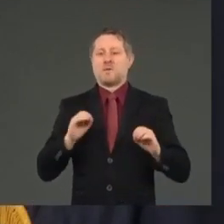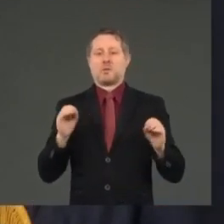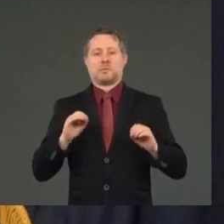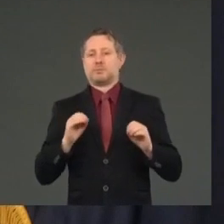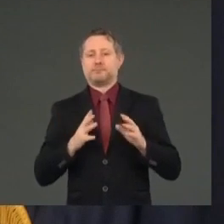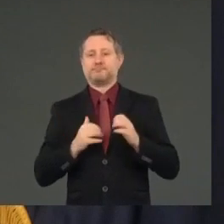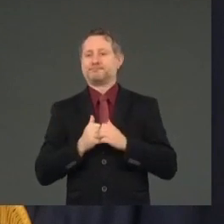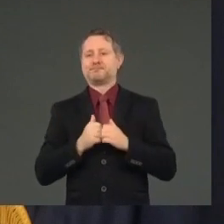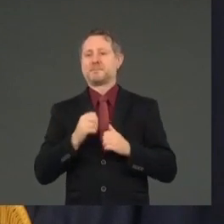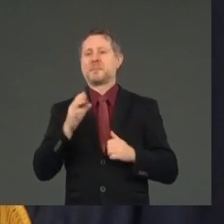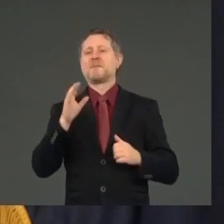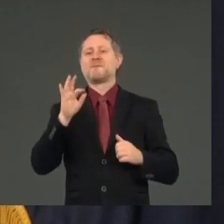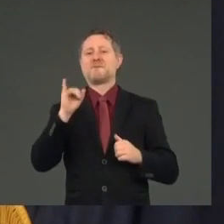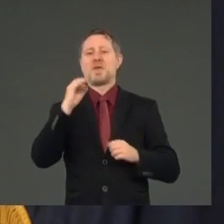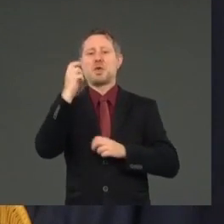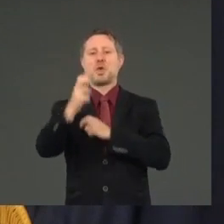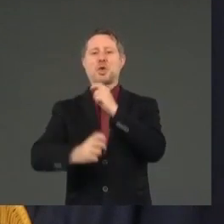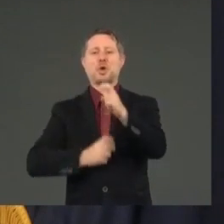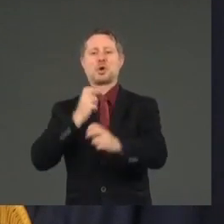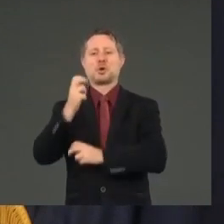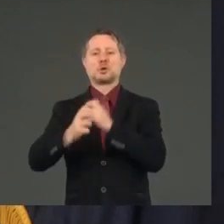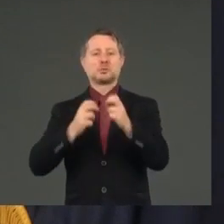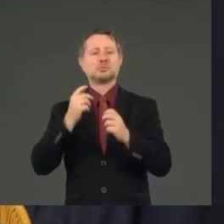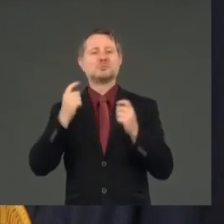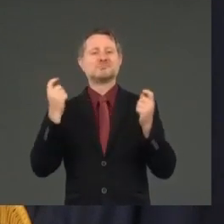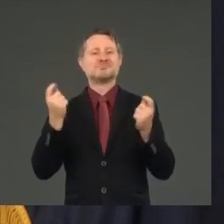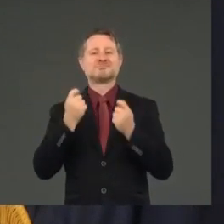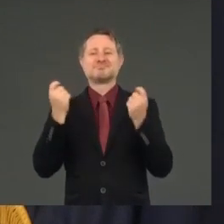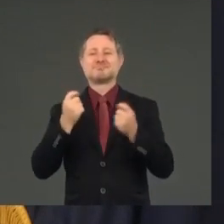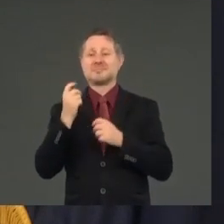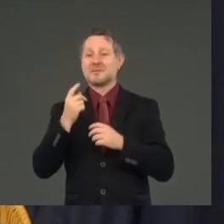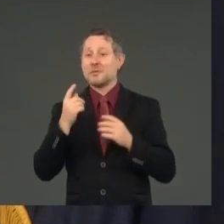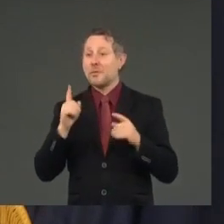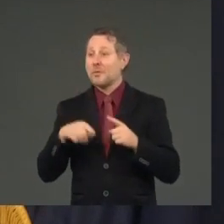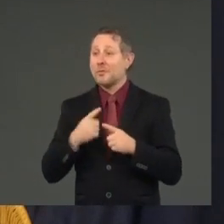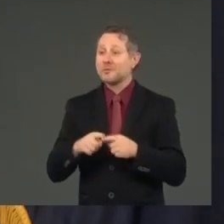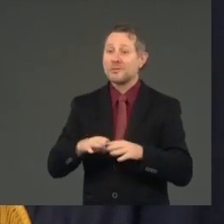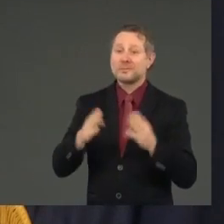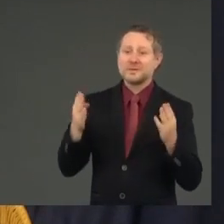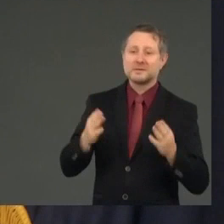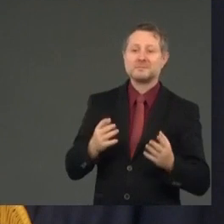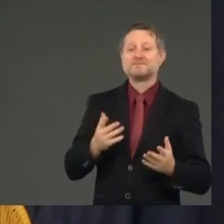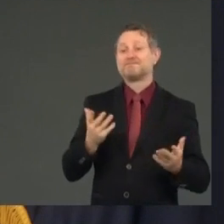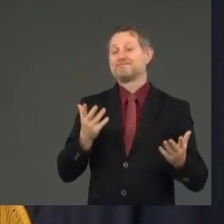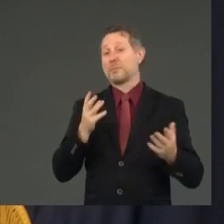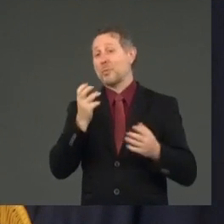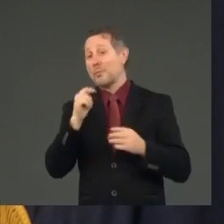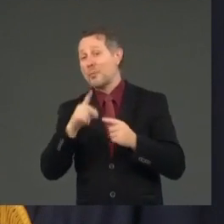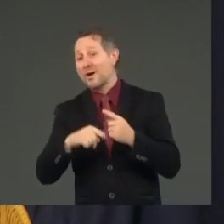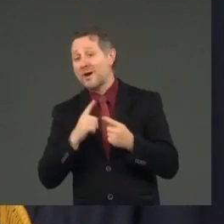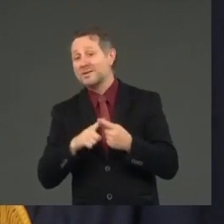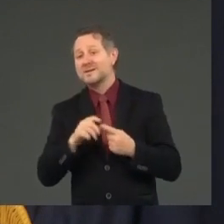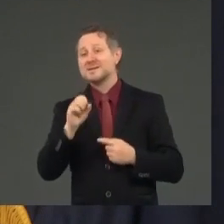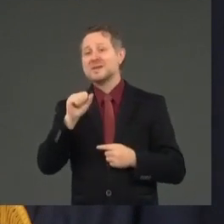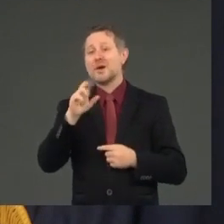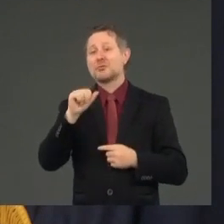30 DAYS. ALSO COUNTIES ARE LOOKING FOR ANY SORT OF GUIDANCE THERE. WE HAVE NO UPDATE YET ON